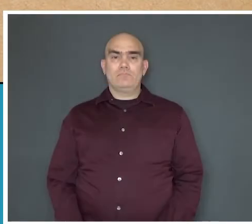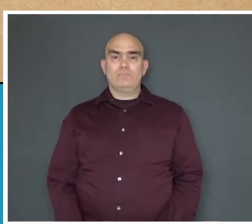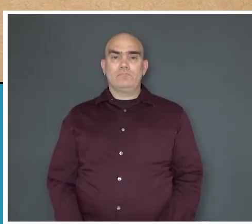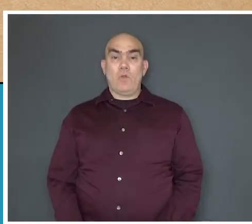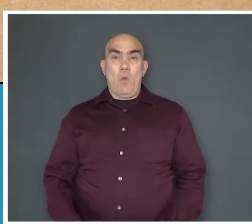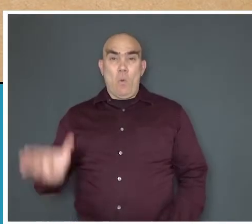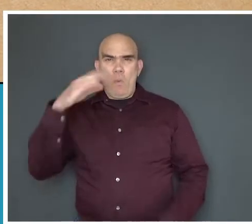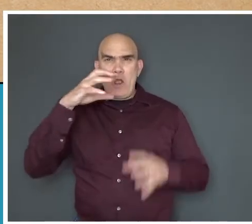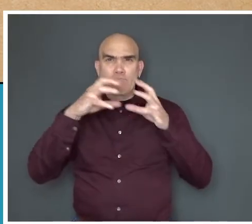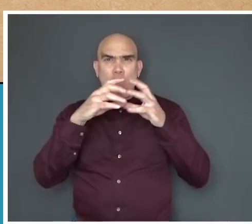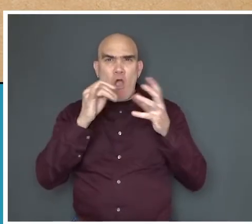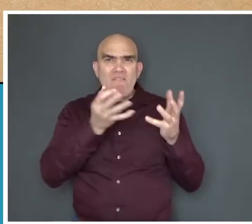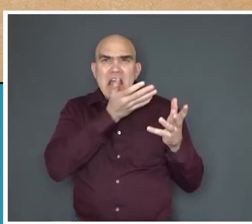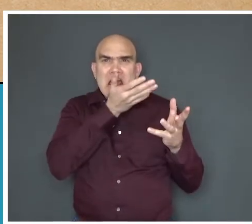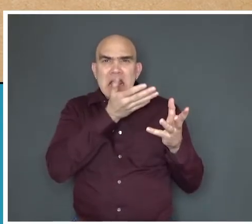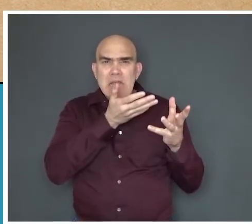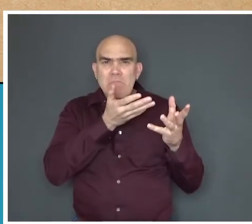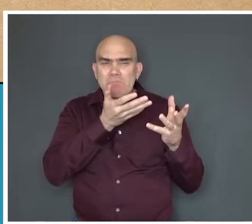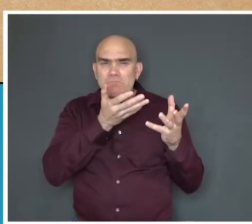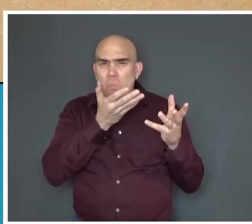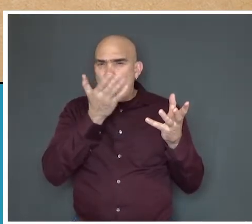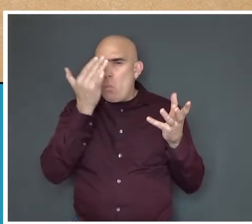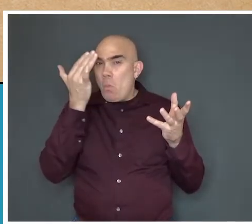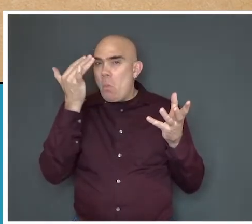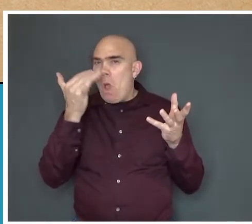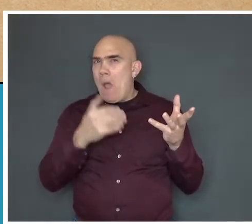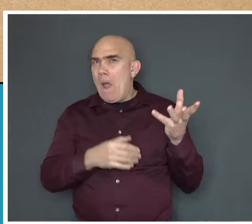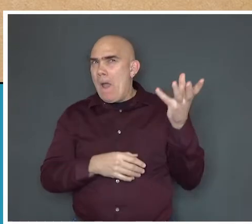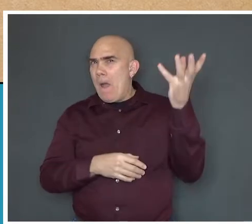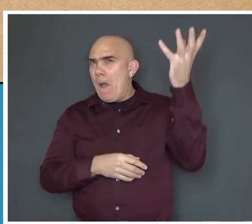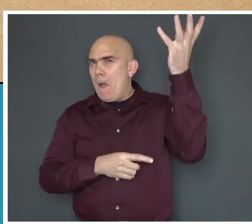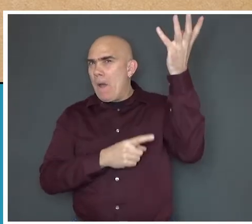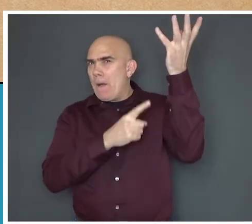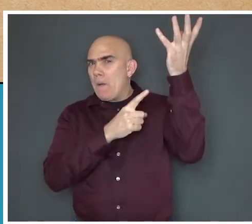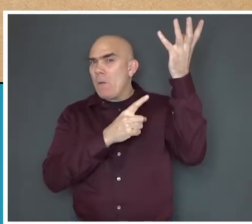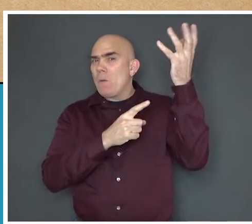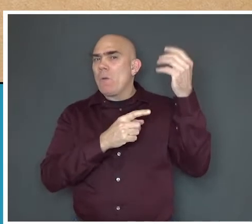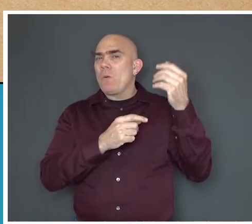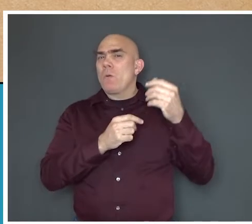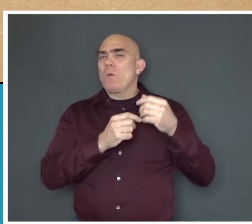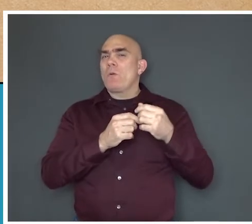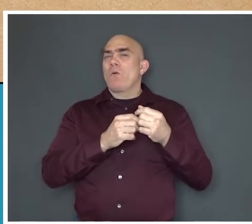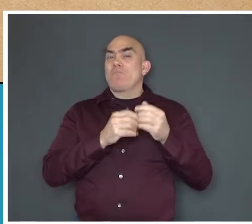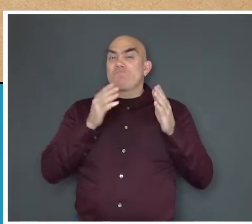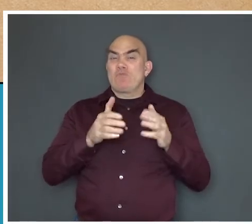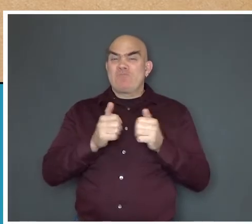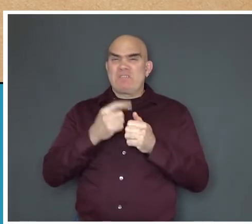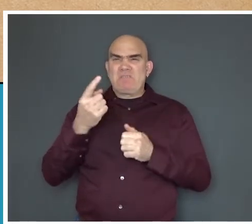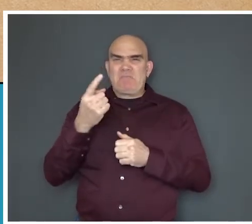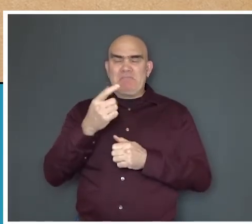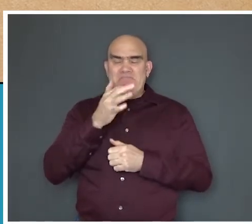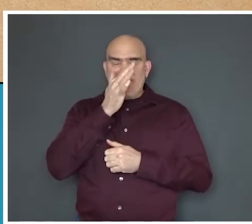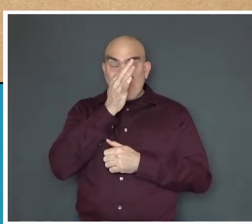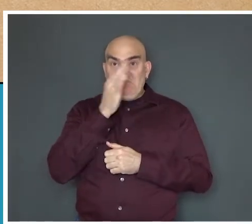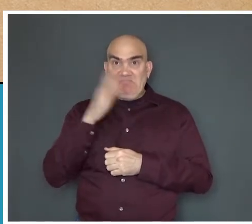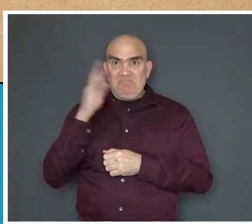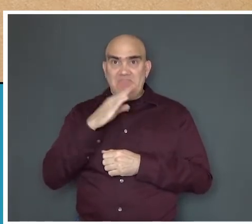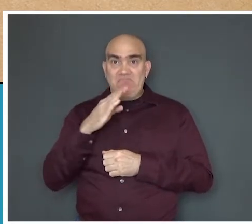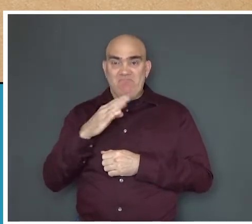[Annie] Weird ball of hay? Why so high? (camera clicks) Person with something very stinky?